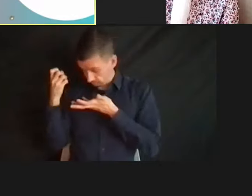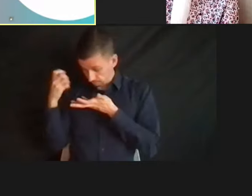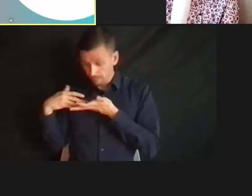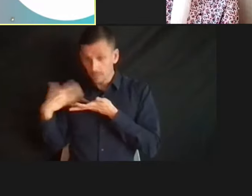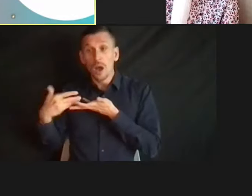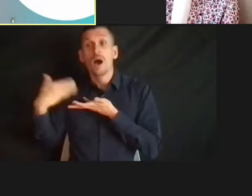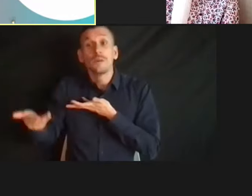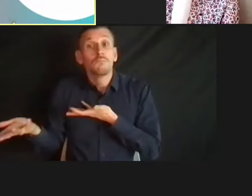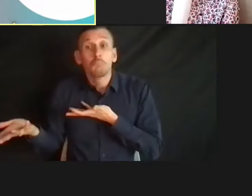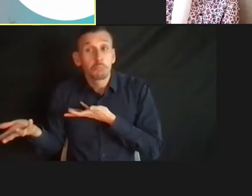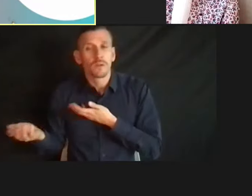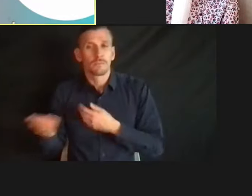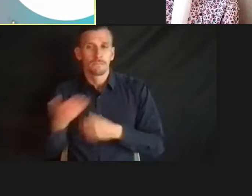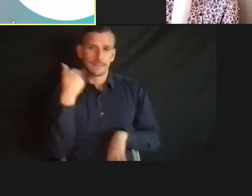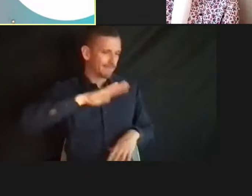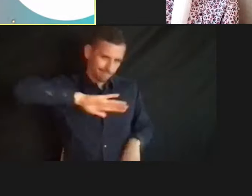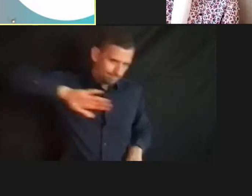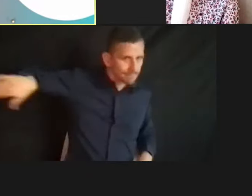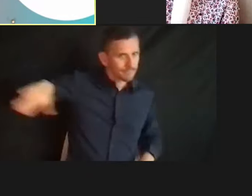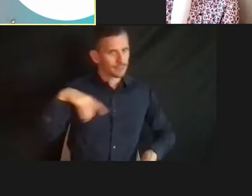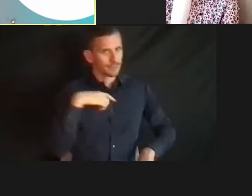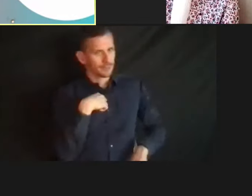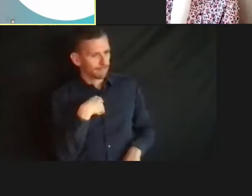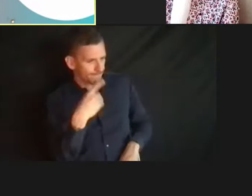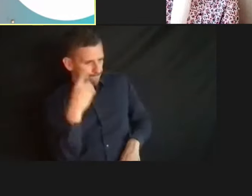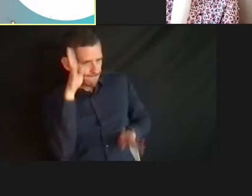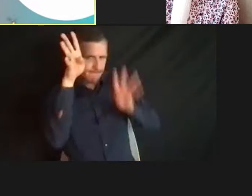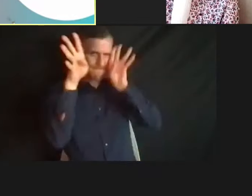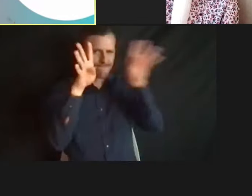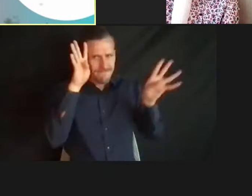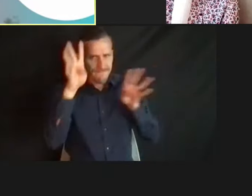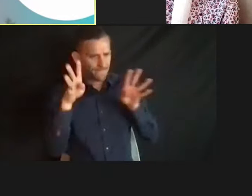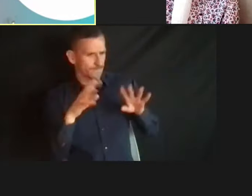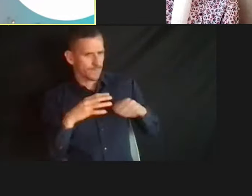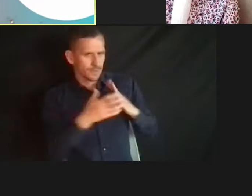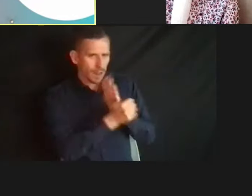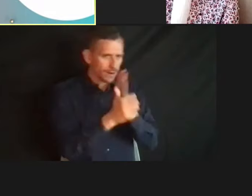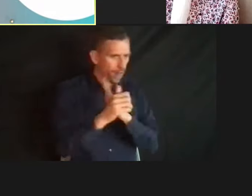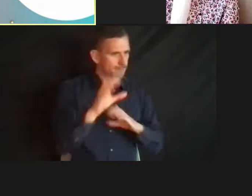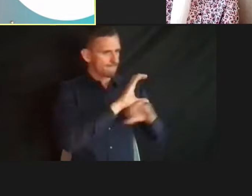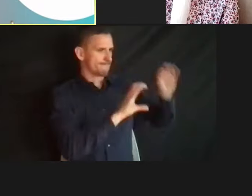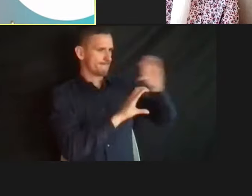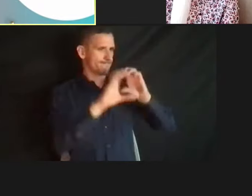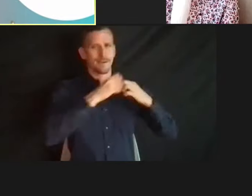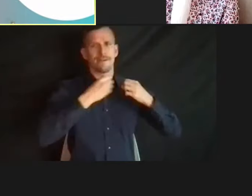in The Leads Organization, we've been trying to work with the community regardless of the